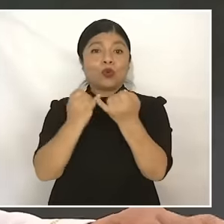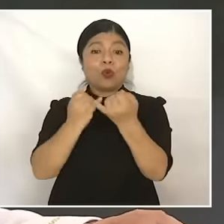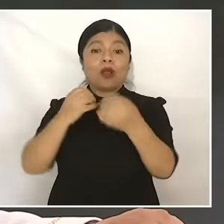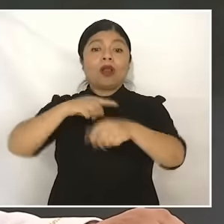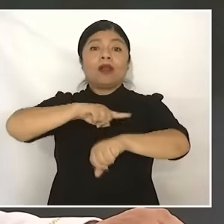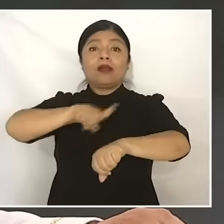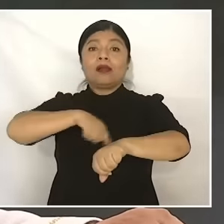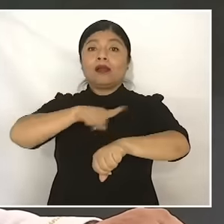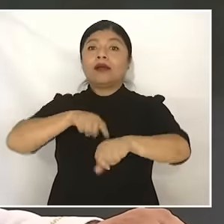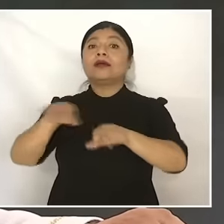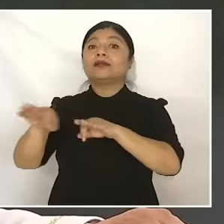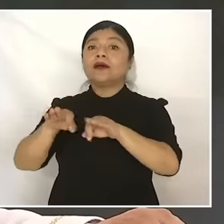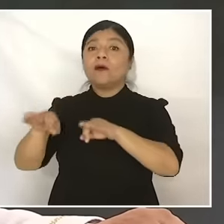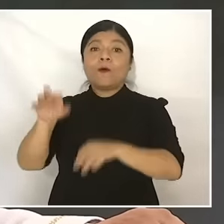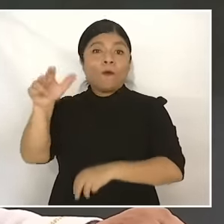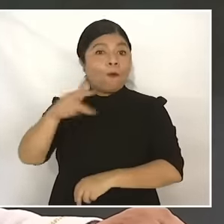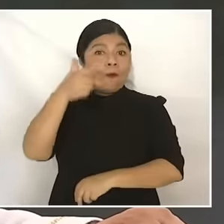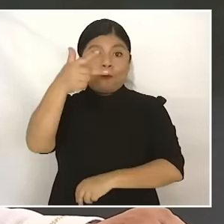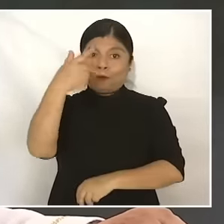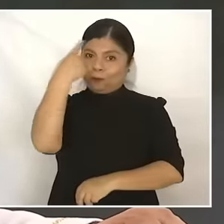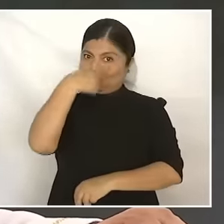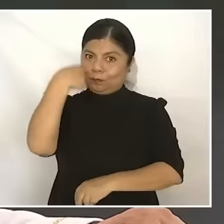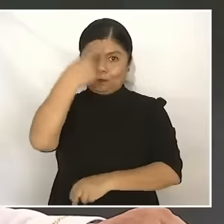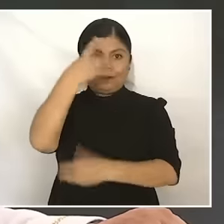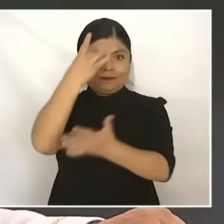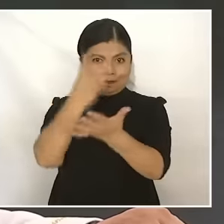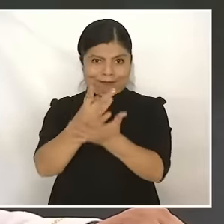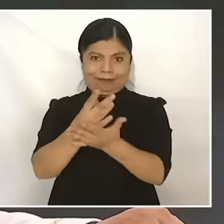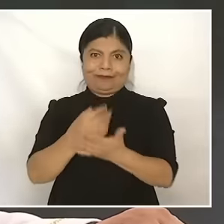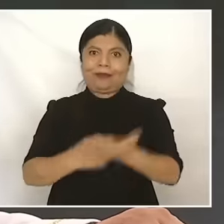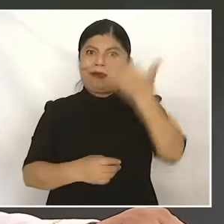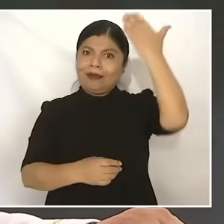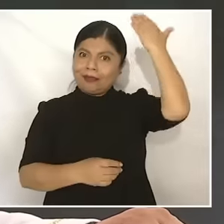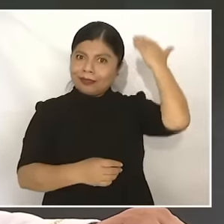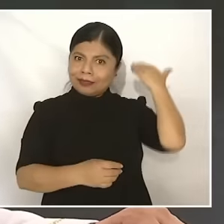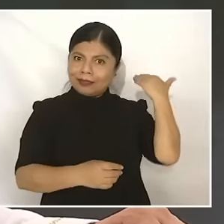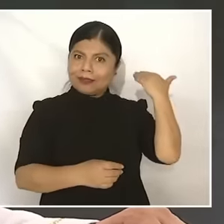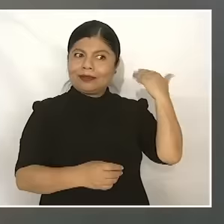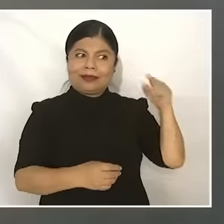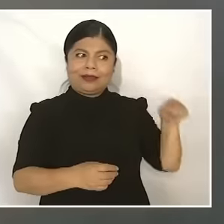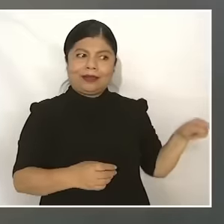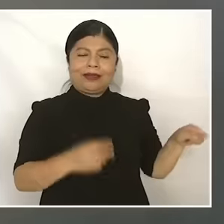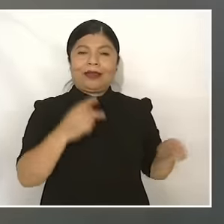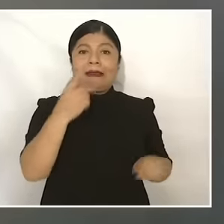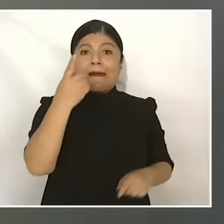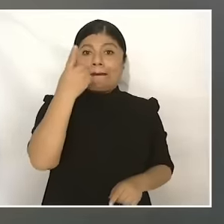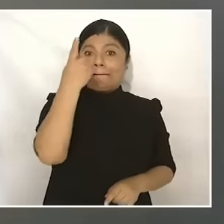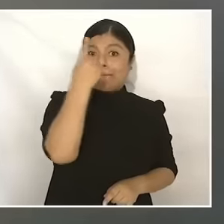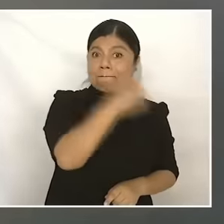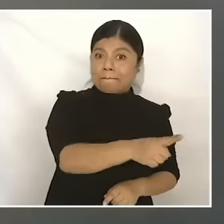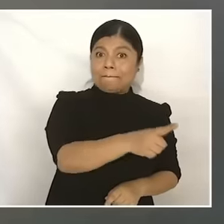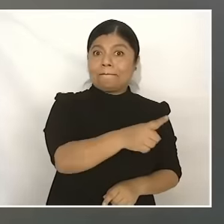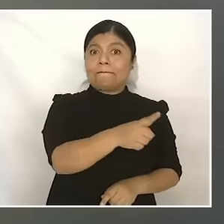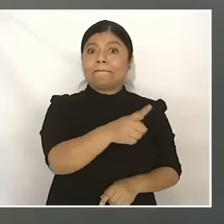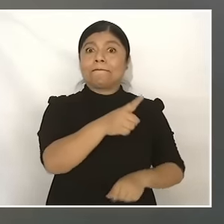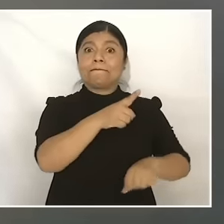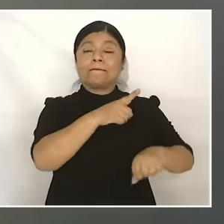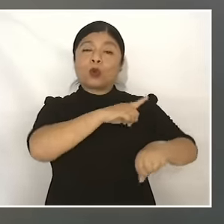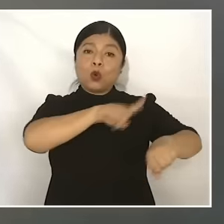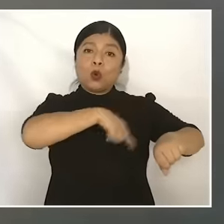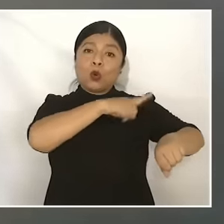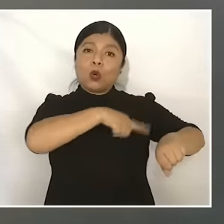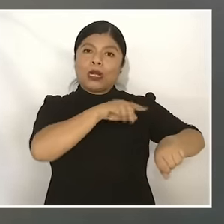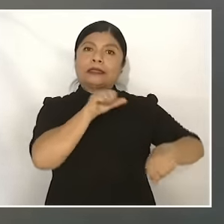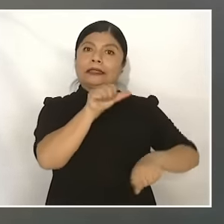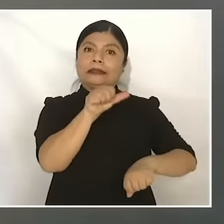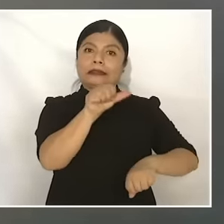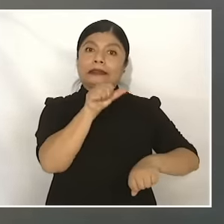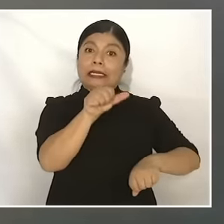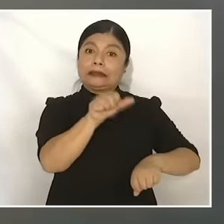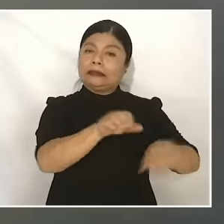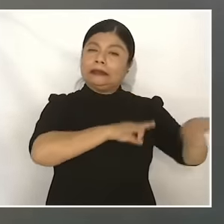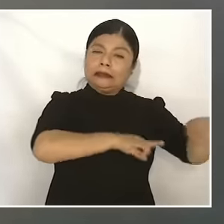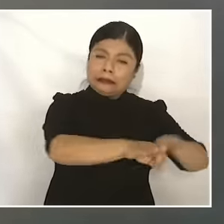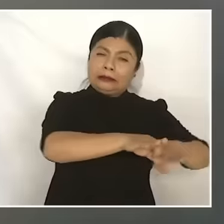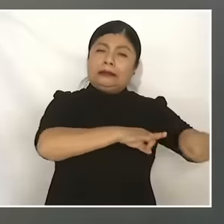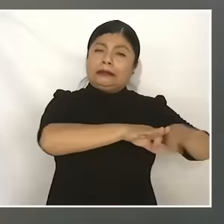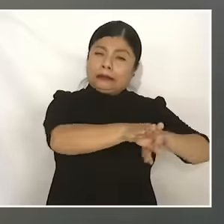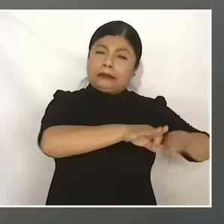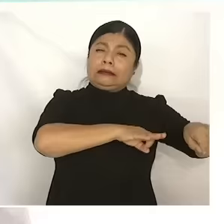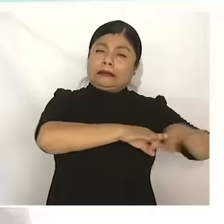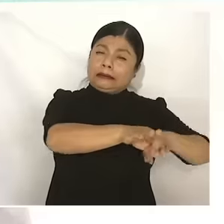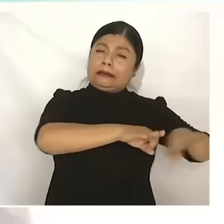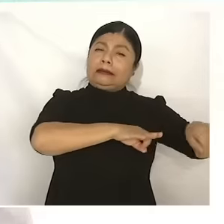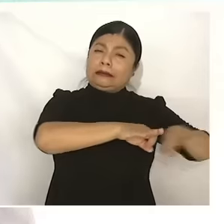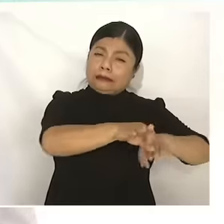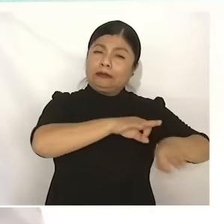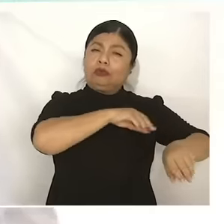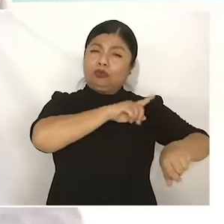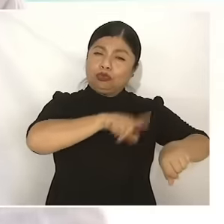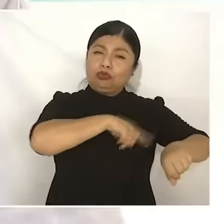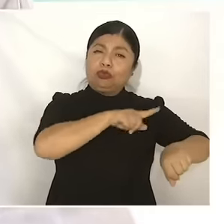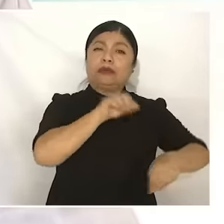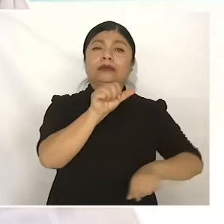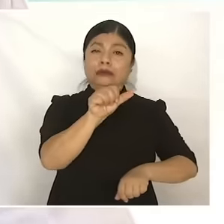the workers worked in the Porfiriato, 16 hours was not As they said, from 6 to 6 no more and there was no day